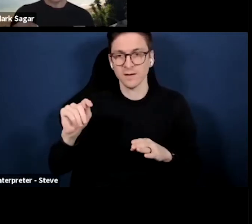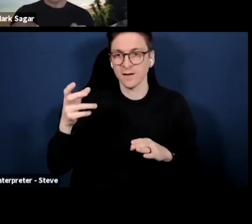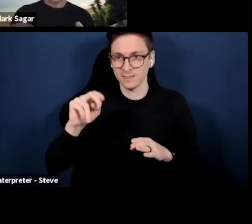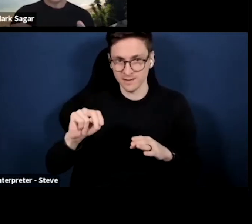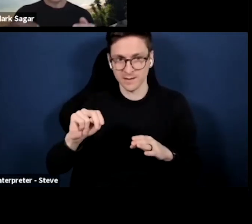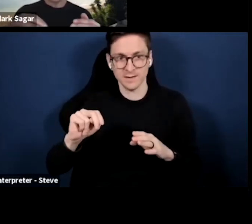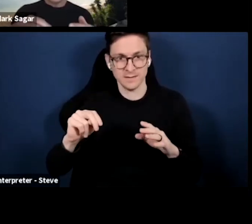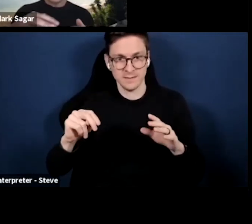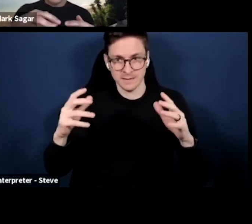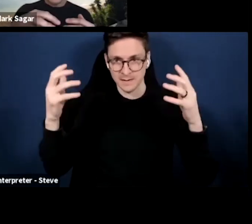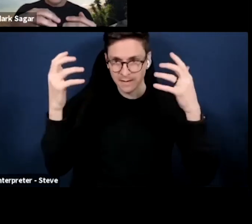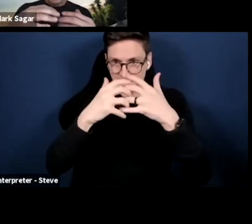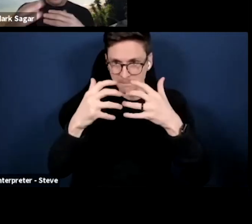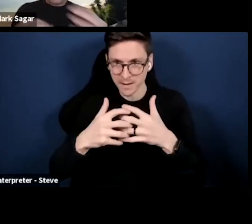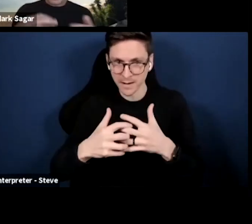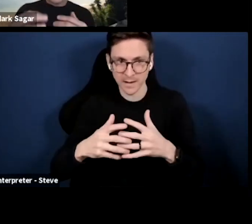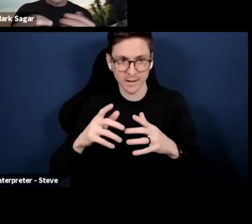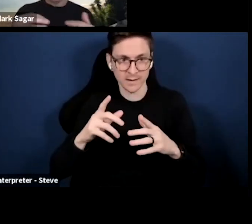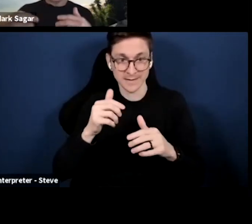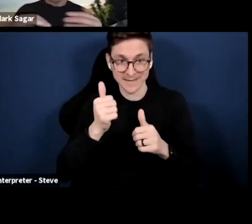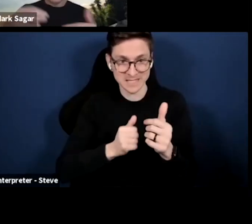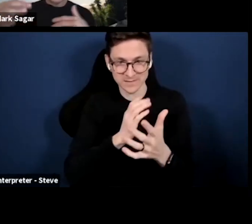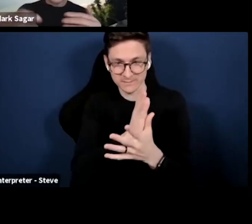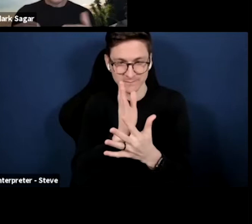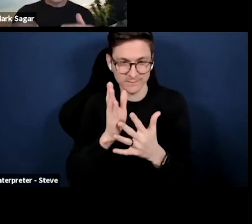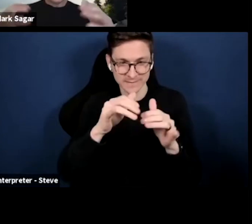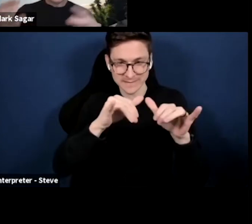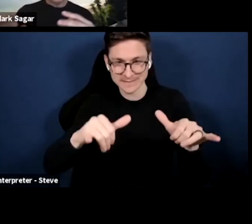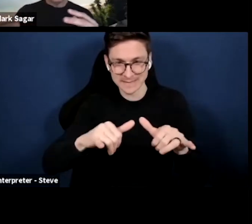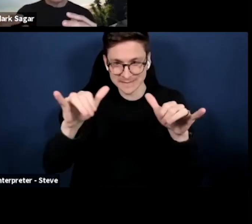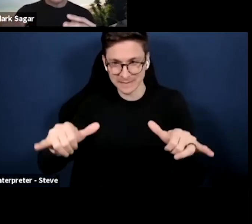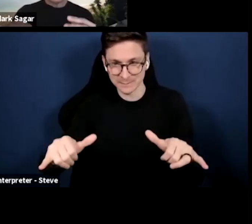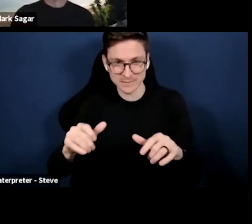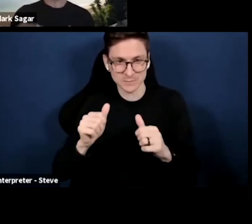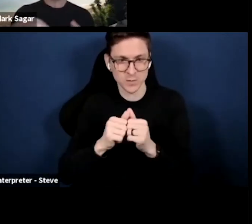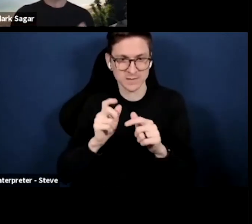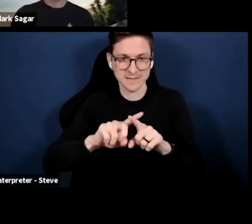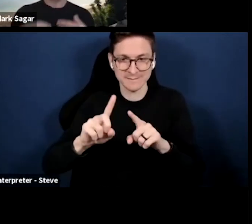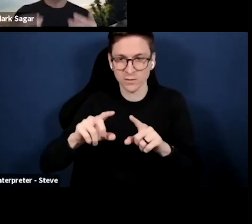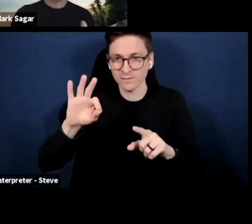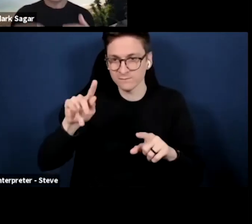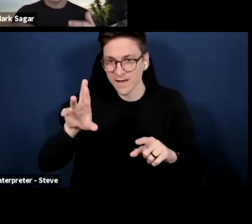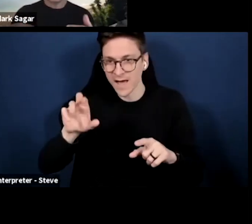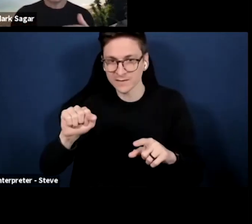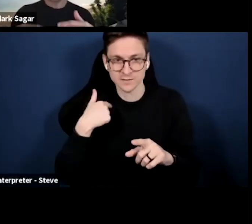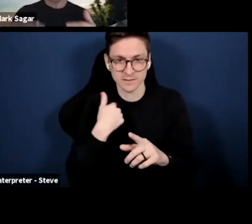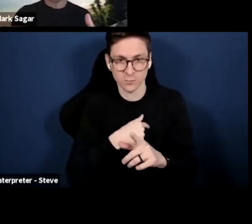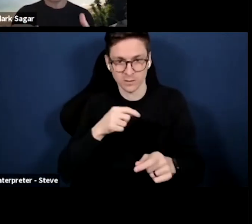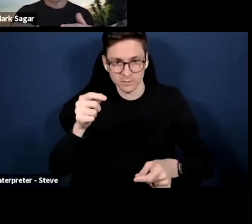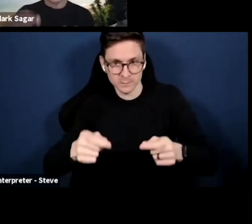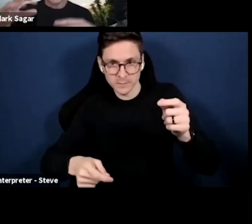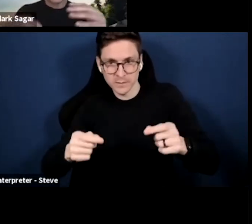where the factors which are modulating the interplay can be controlled and visualized and